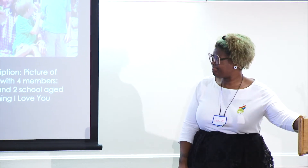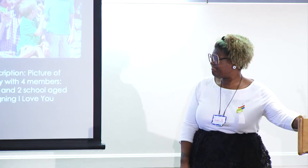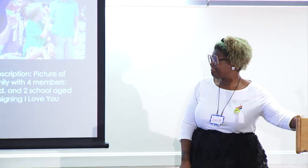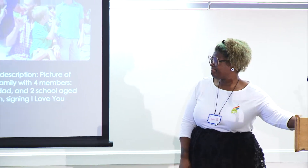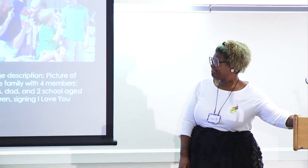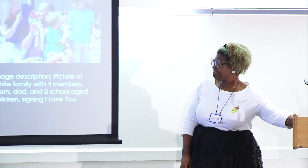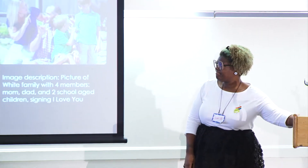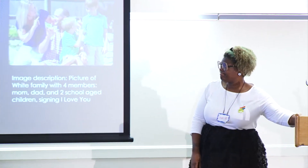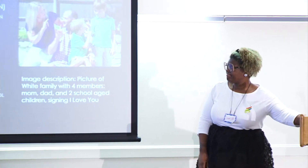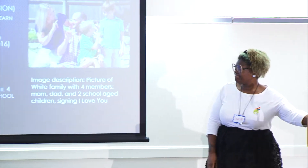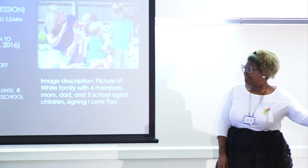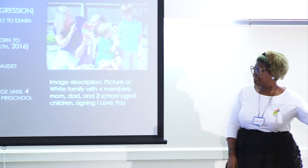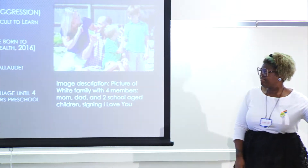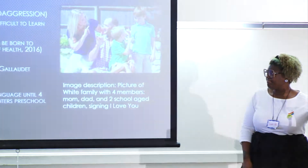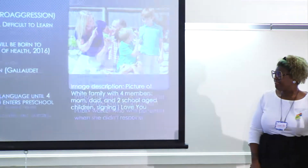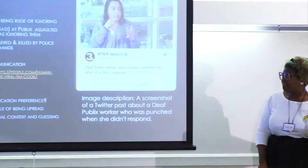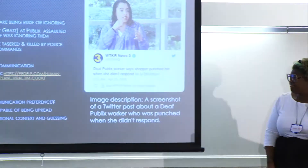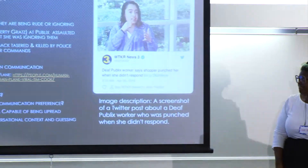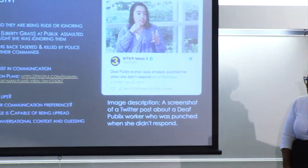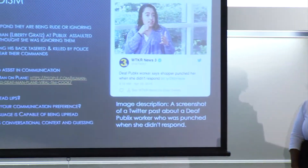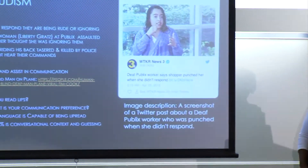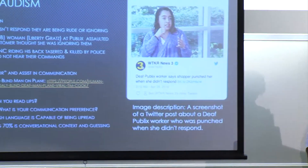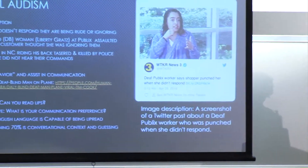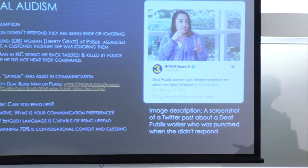they're only accessing language eight hours a day?